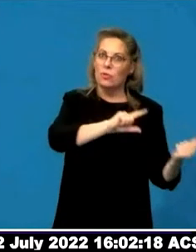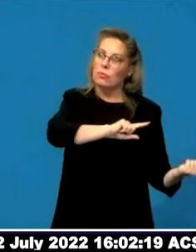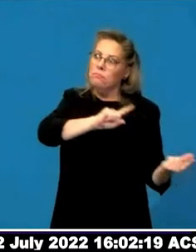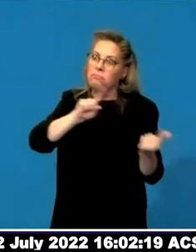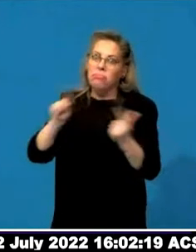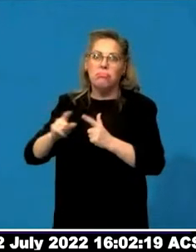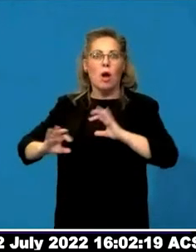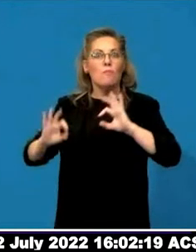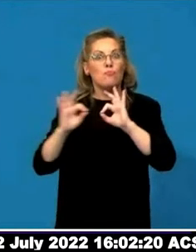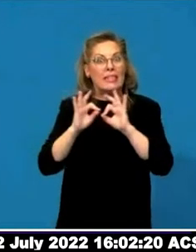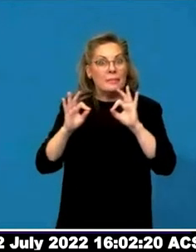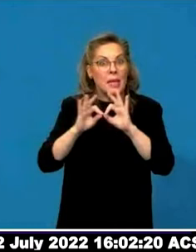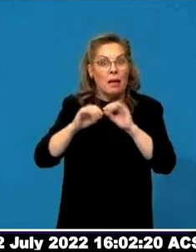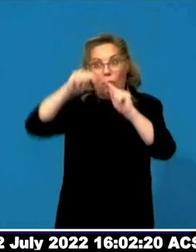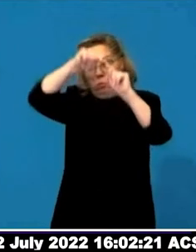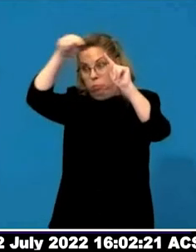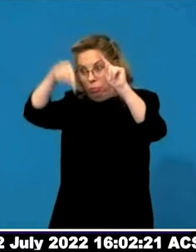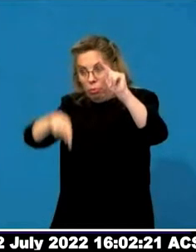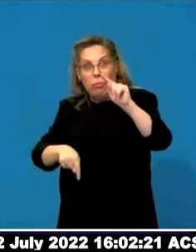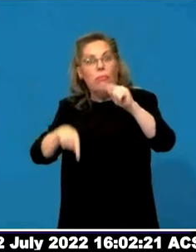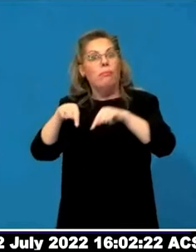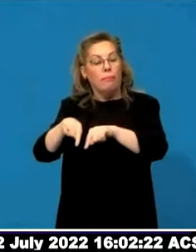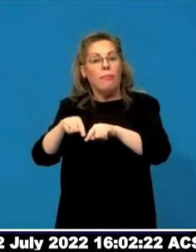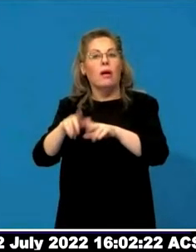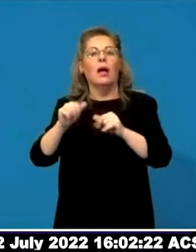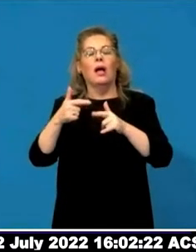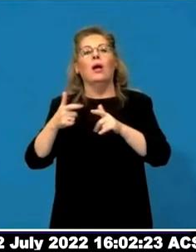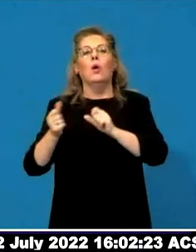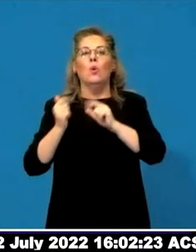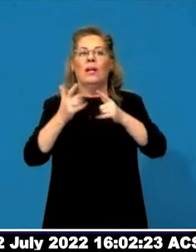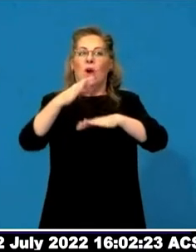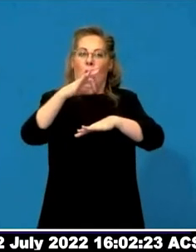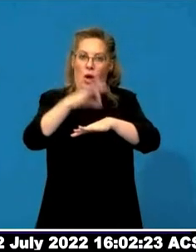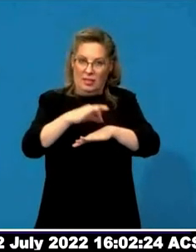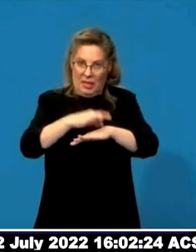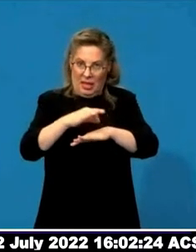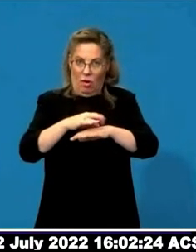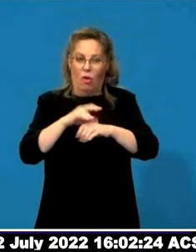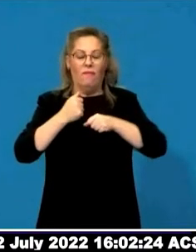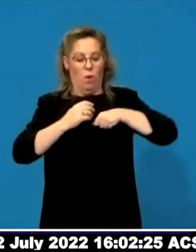That's where we - he had that valve replacement, yeah.